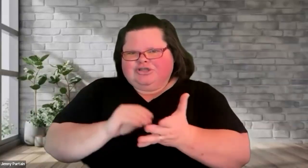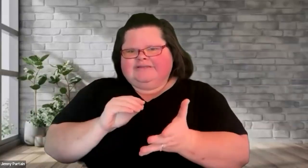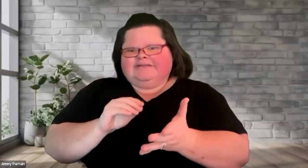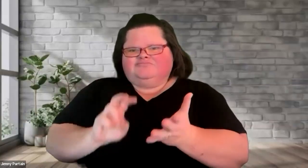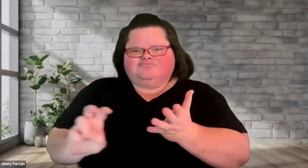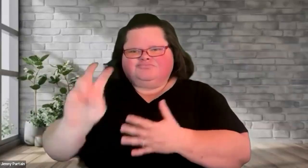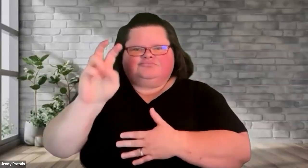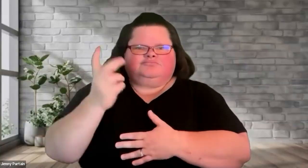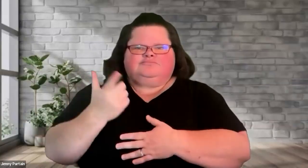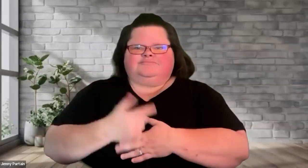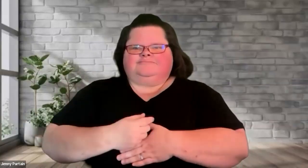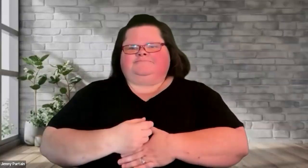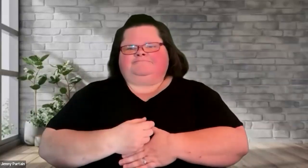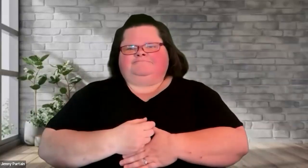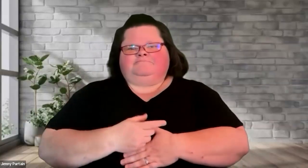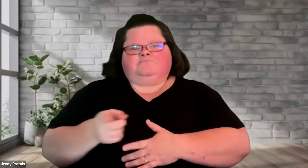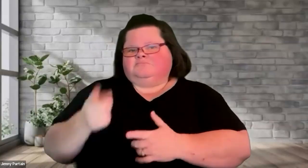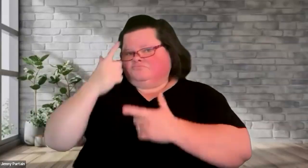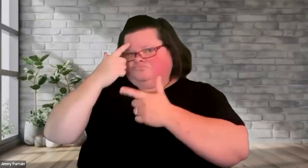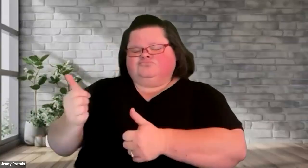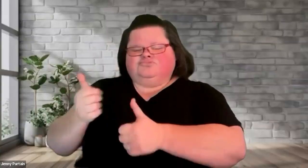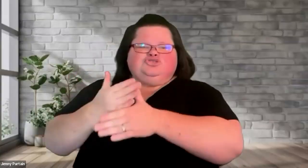And that information would be specific to their child,